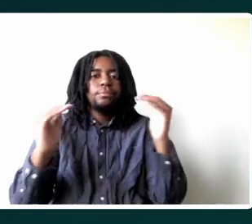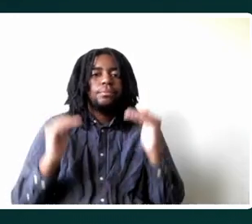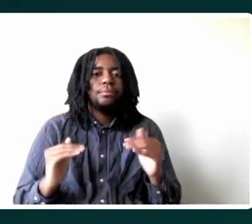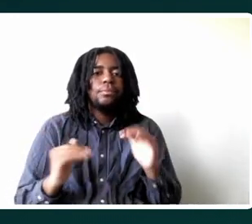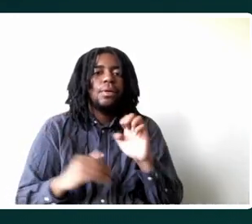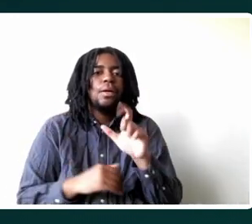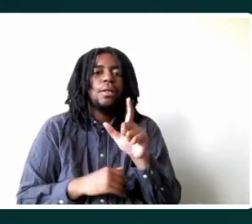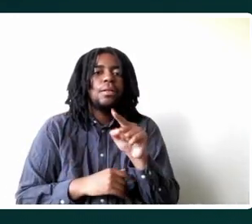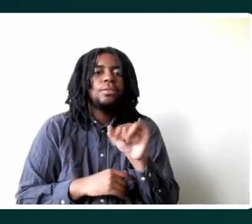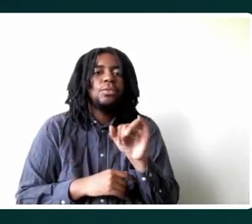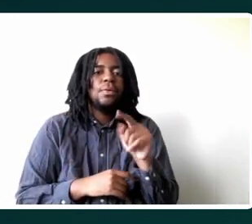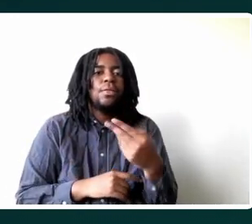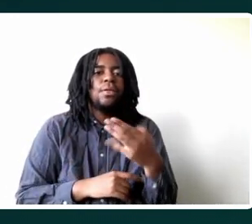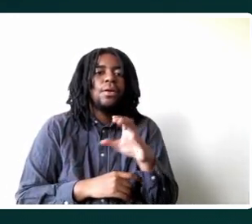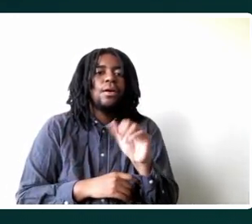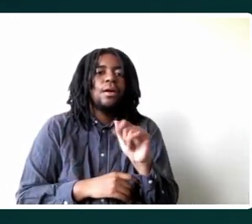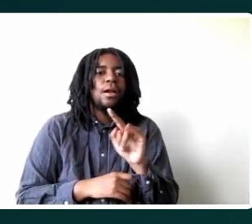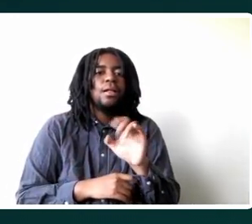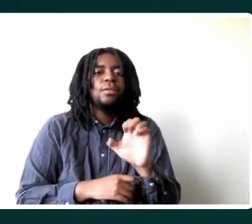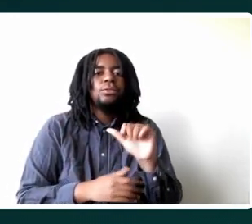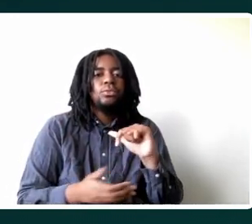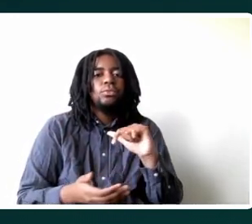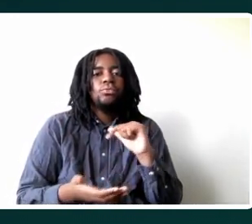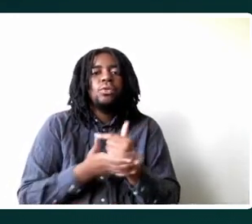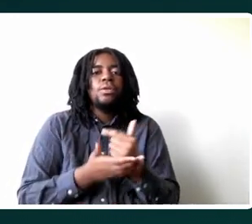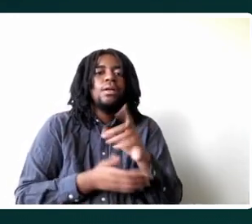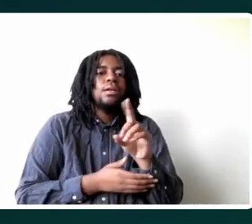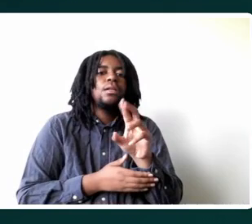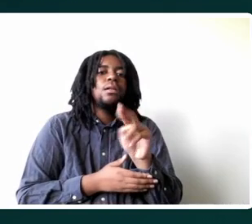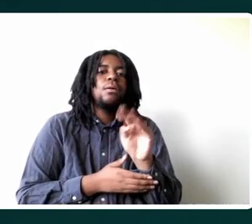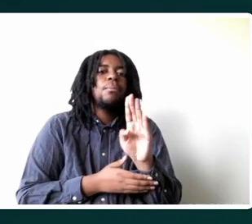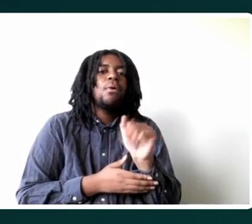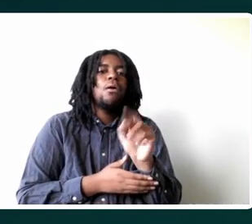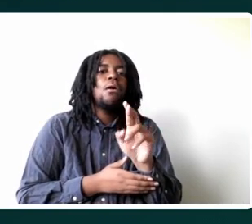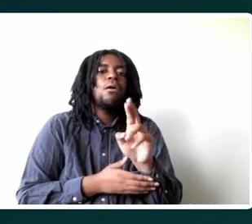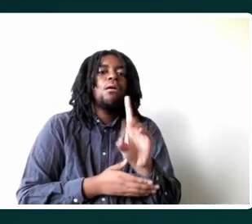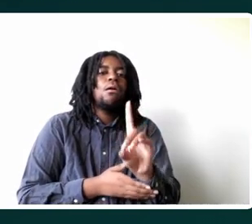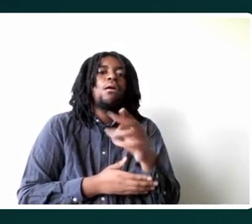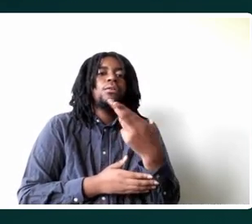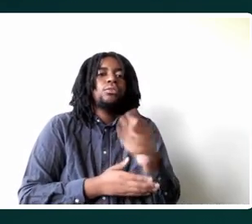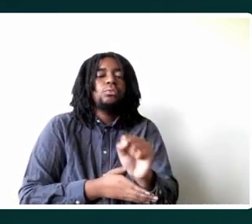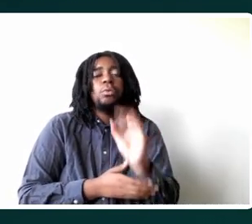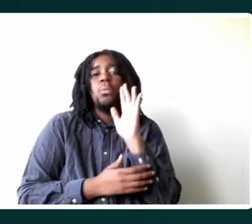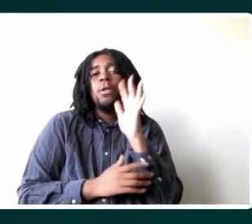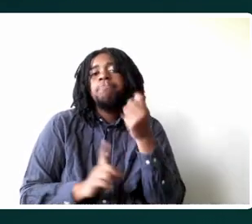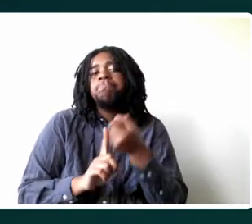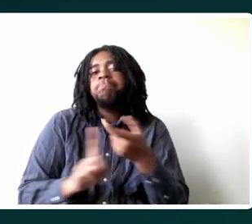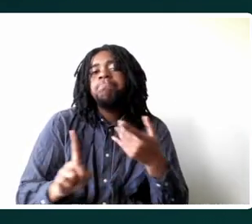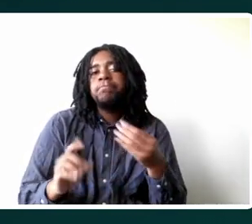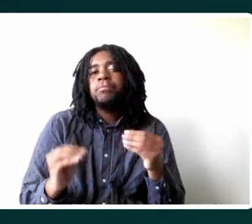Schools, Dunbar High School -- which we'll talk a bit more about in a moment -- also a graduate